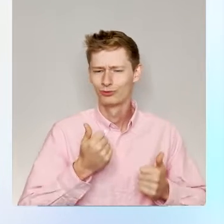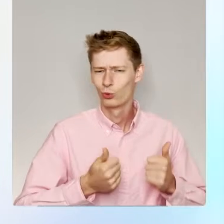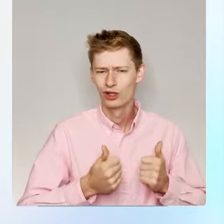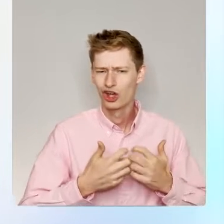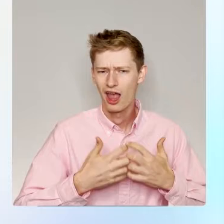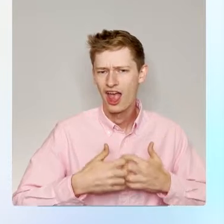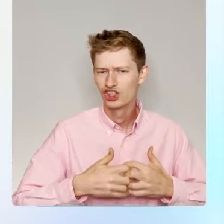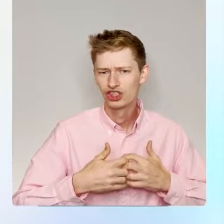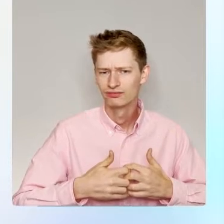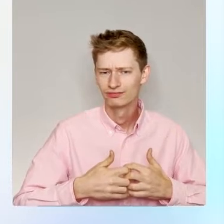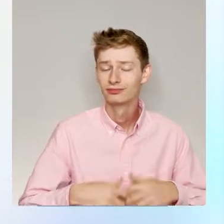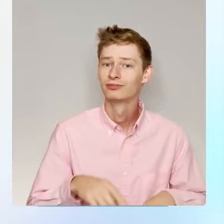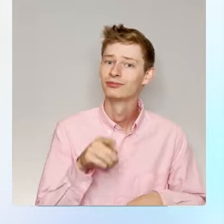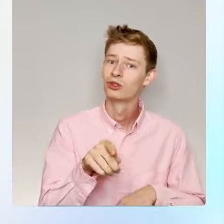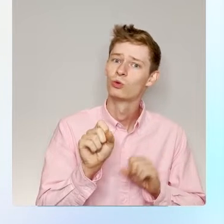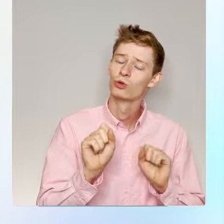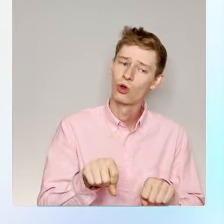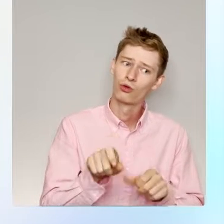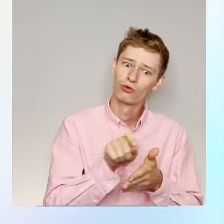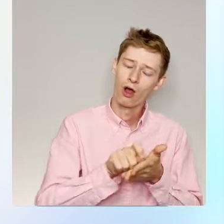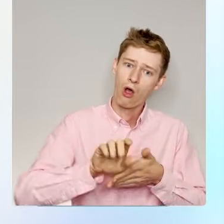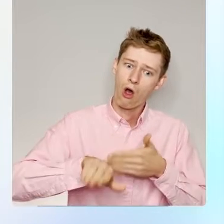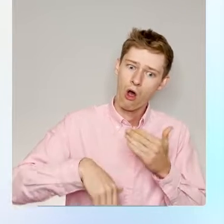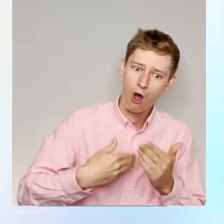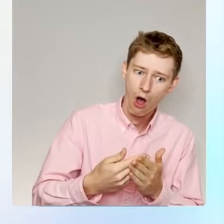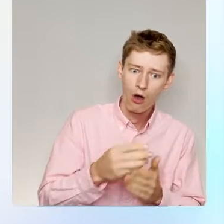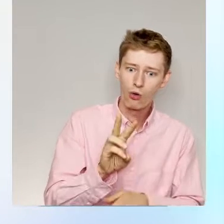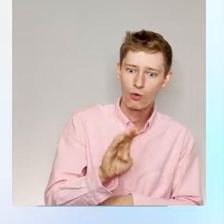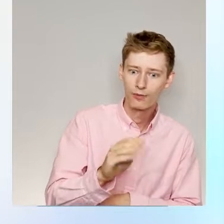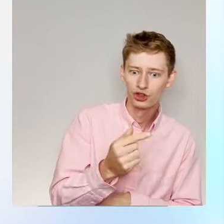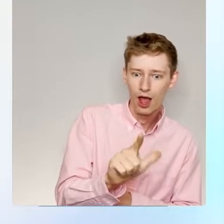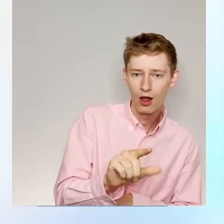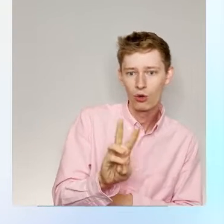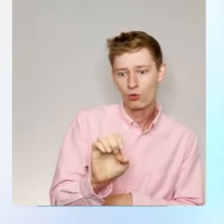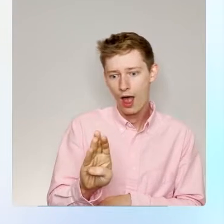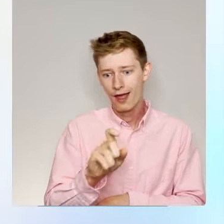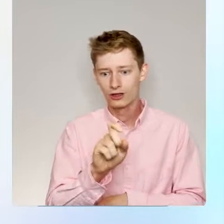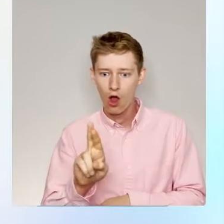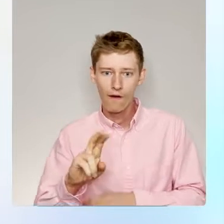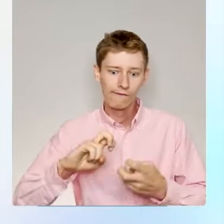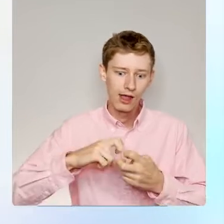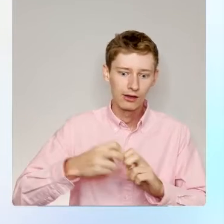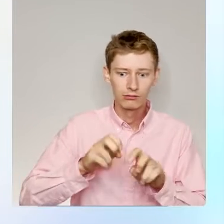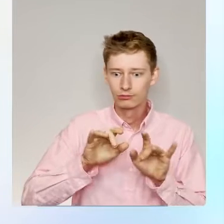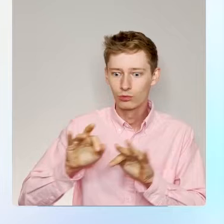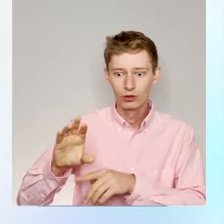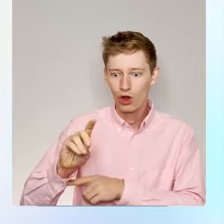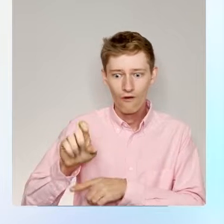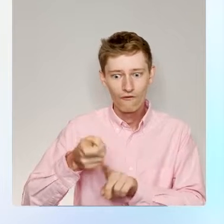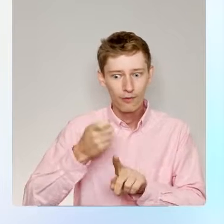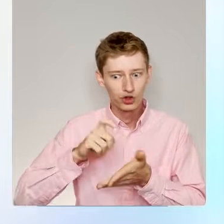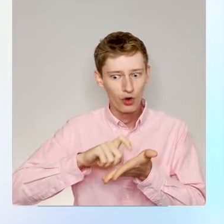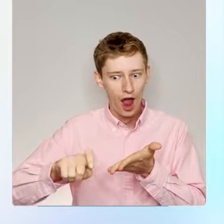Sure, you could write all your WebGL, and WebXR, and physics, and whatever code from scratch, but if you're like most developers,